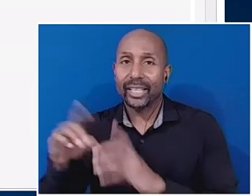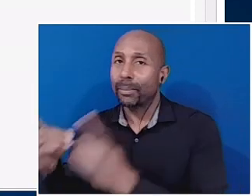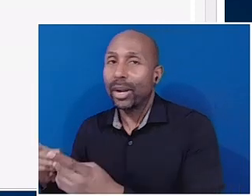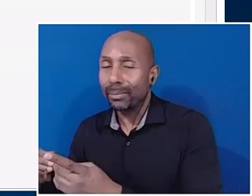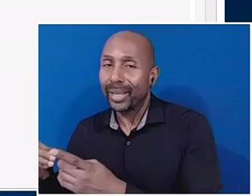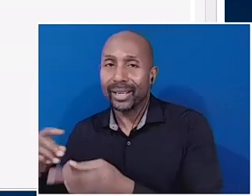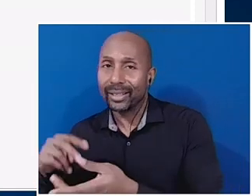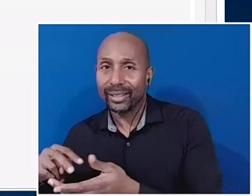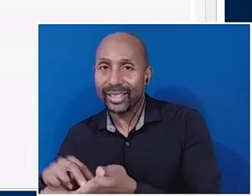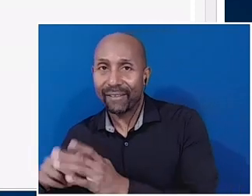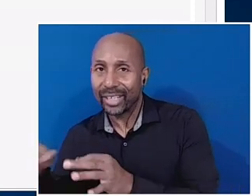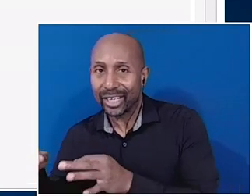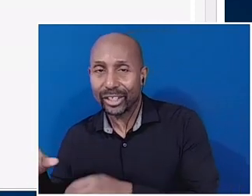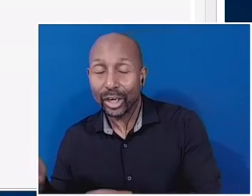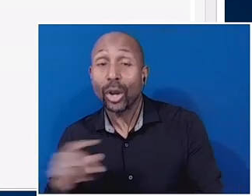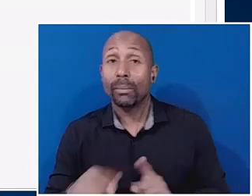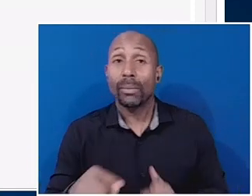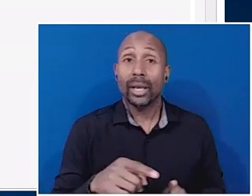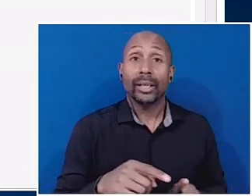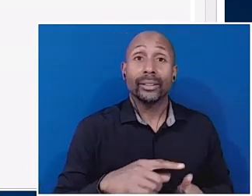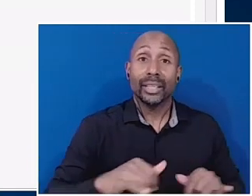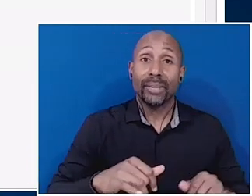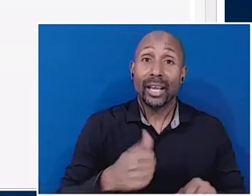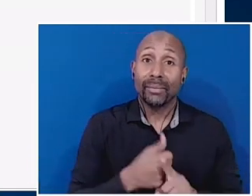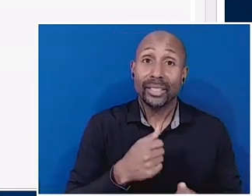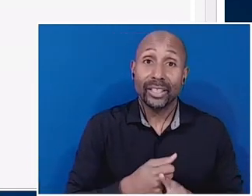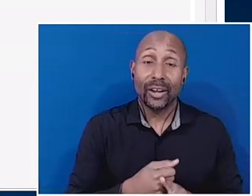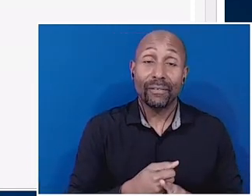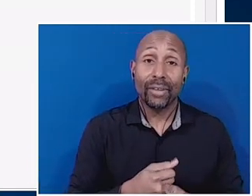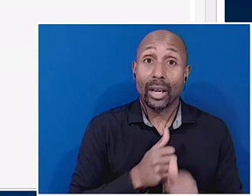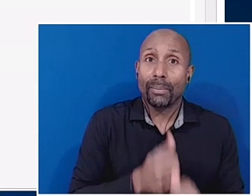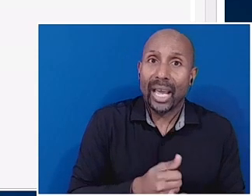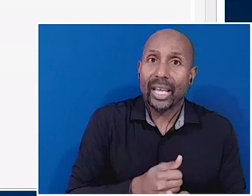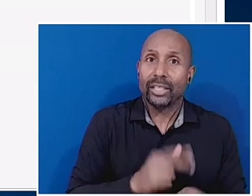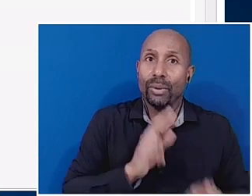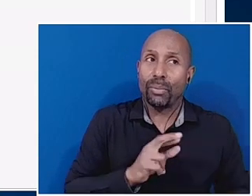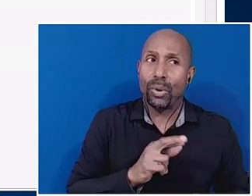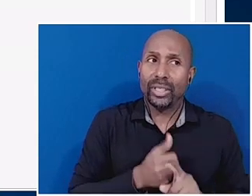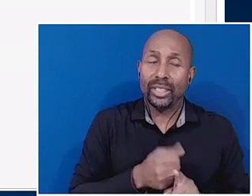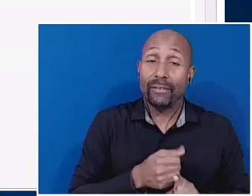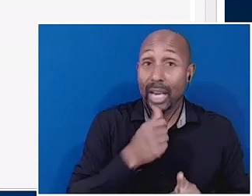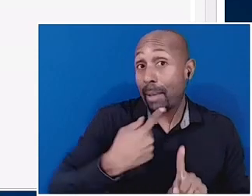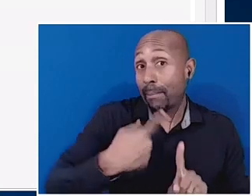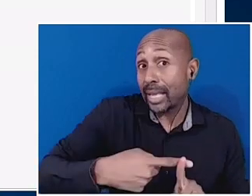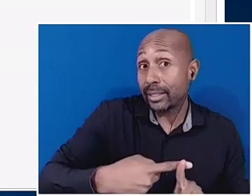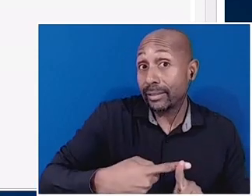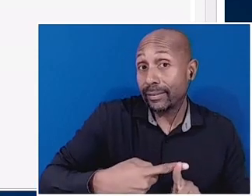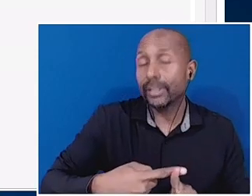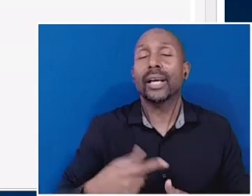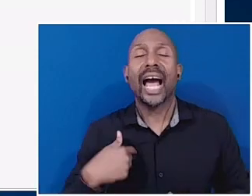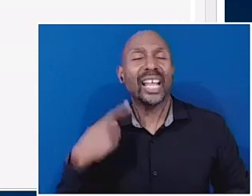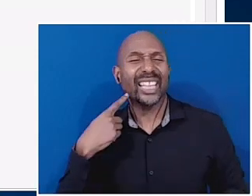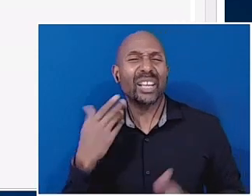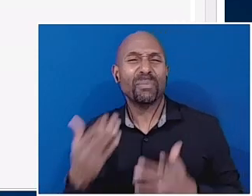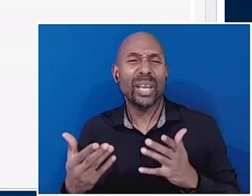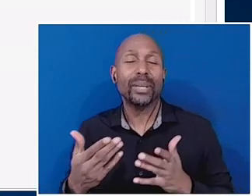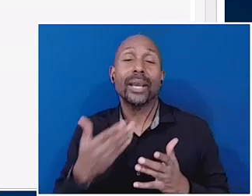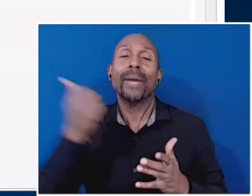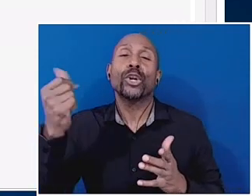positive action. So I just think it might- there might just be better words there that could be more specific about what you intend.